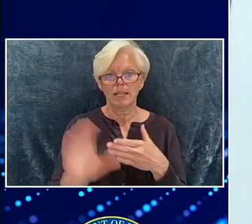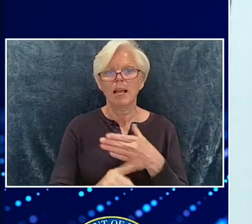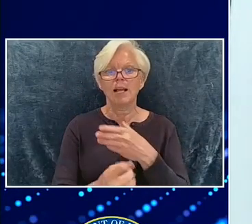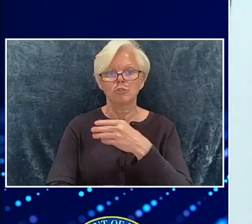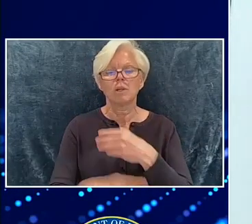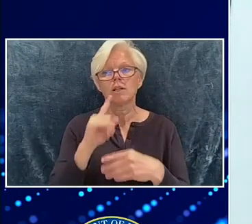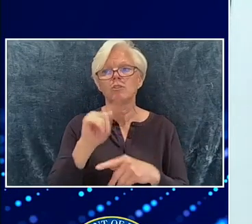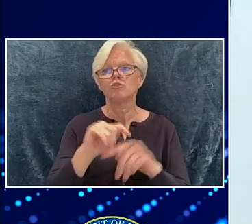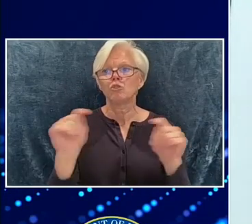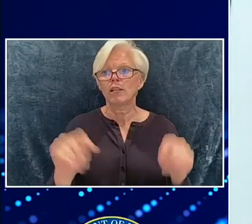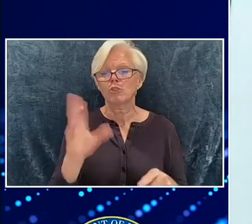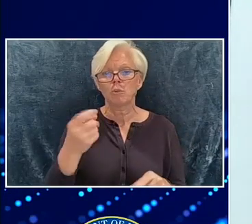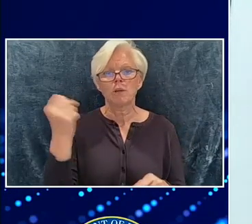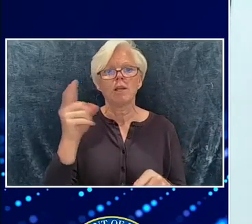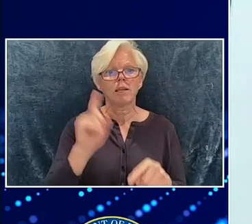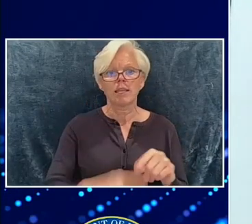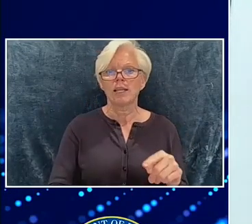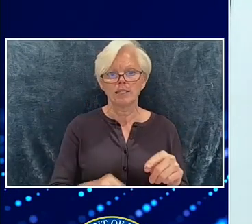withholding cannot further burden borrowers.